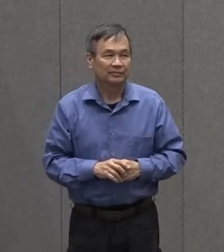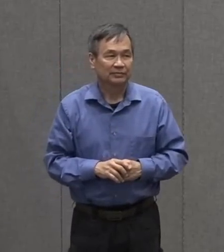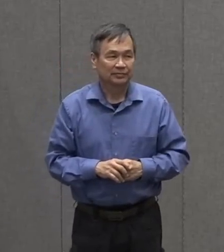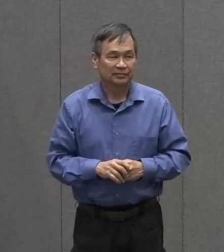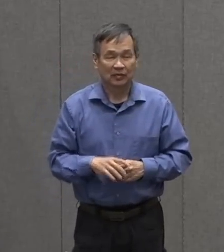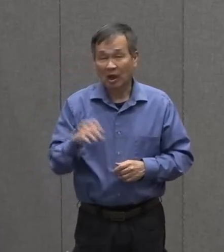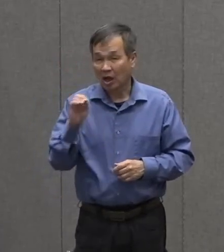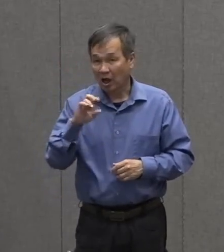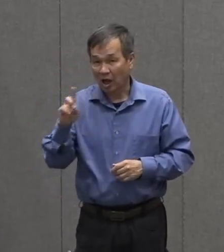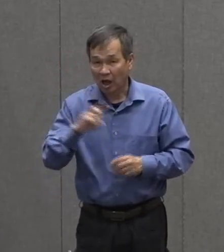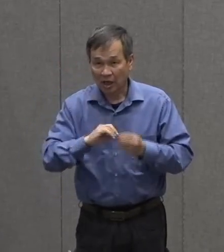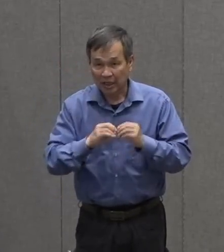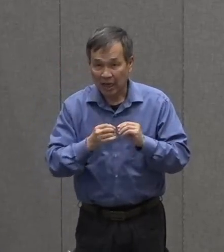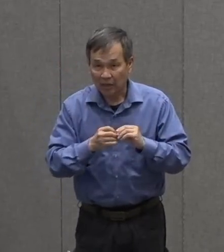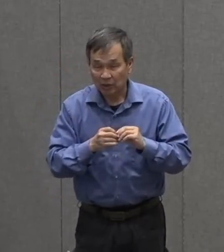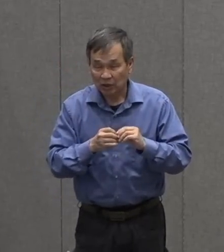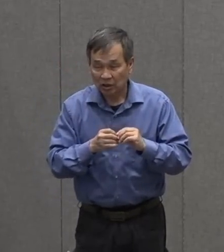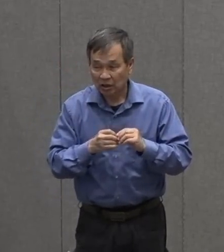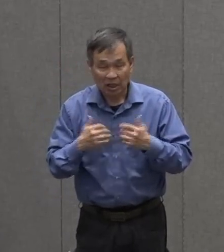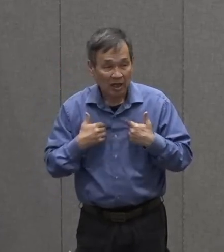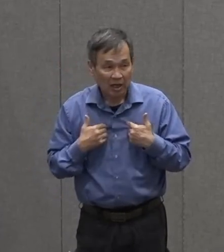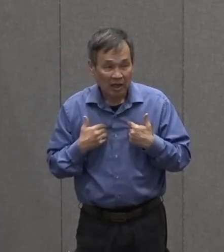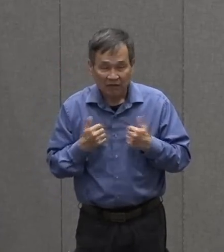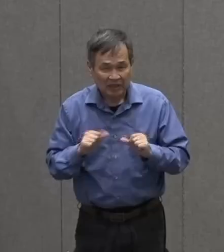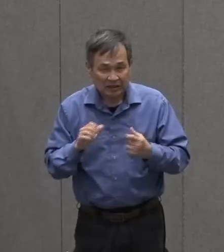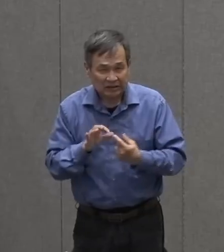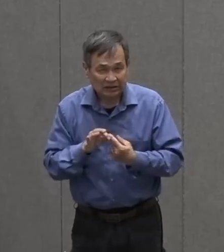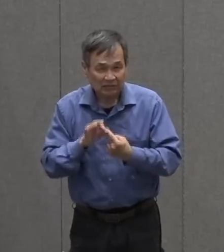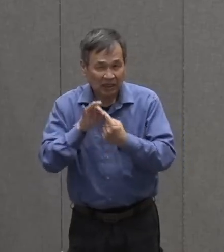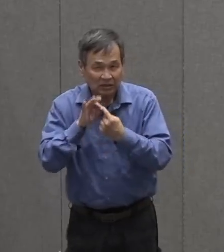Do the odd numbers have anything special about them? Let's see.